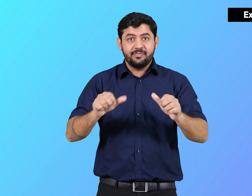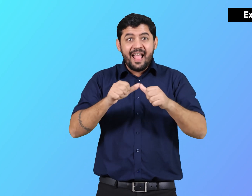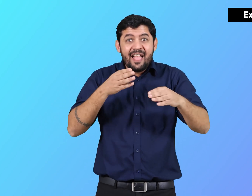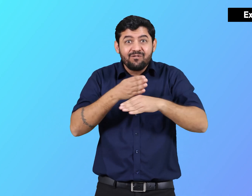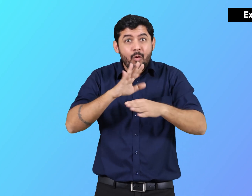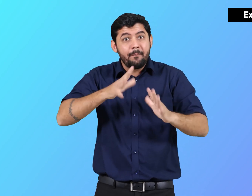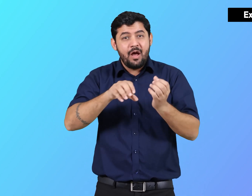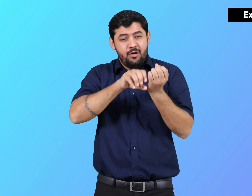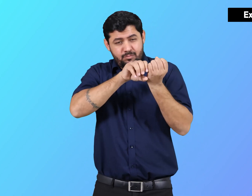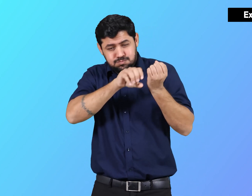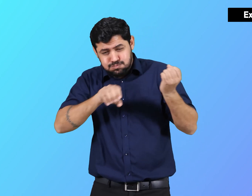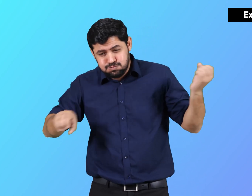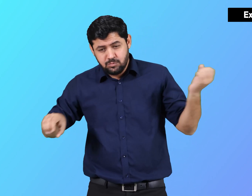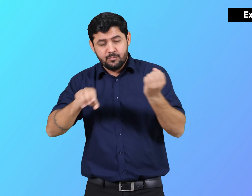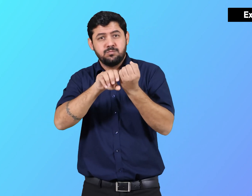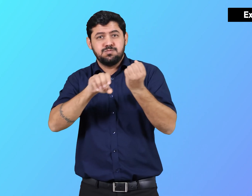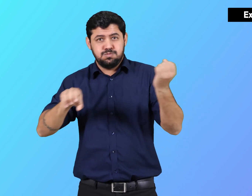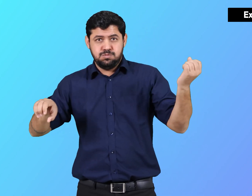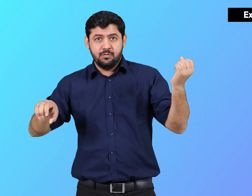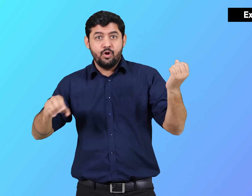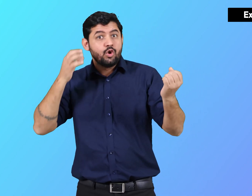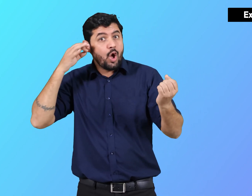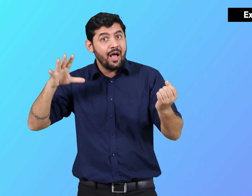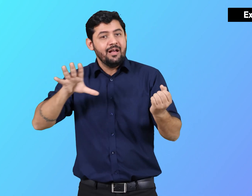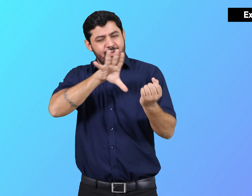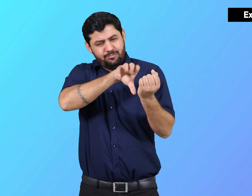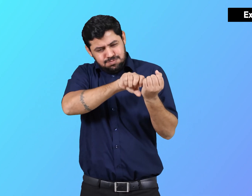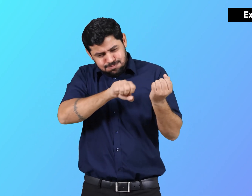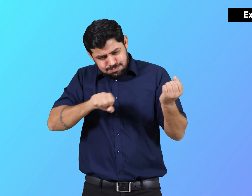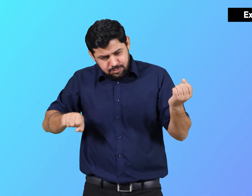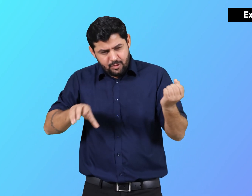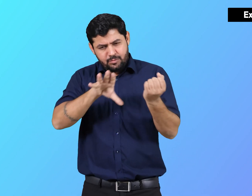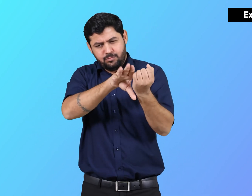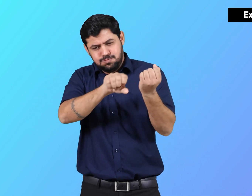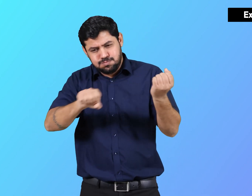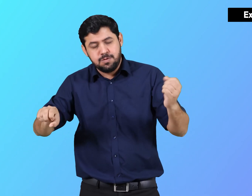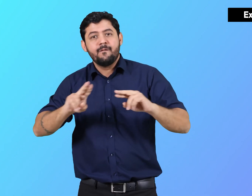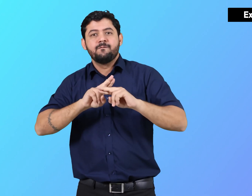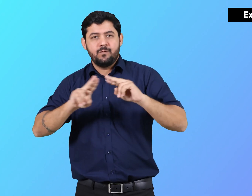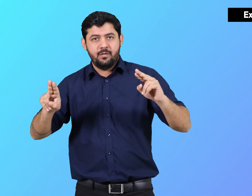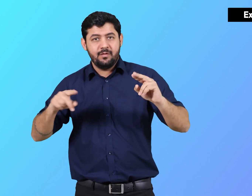Then he made the poles for carrying the Box. He used acacia wood and covered the poles with gold.